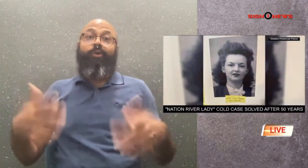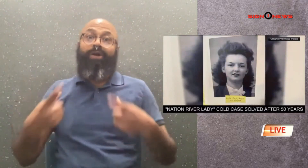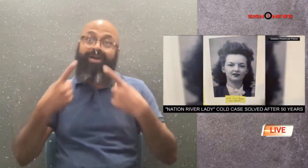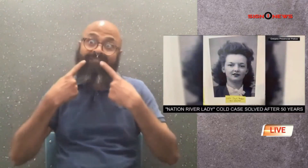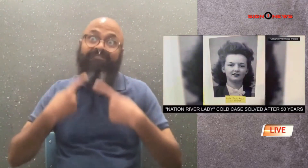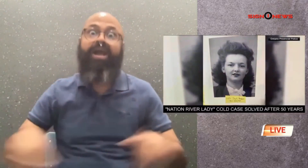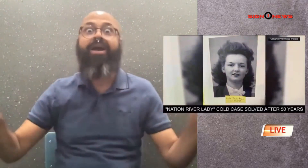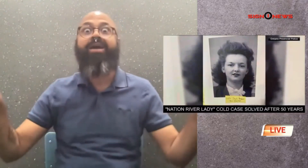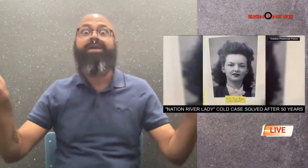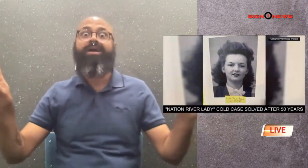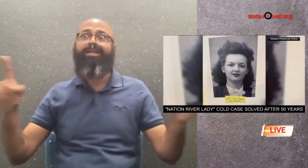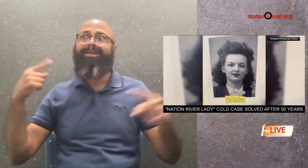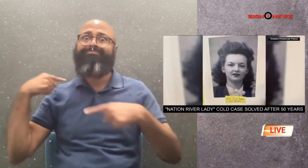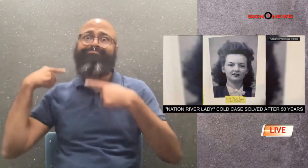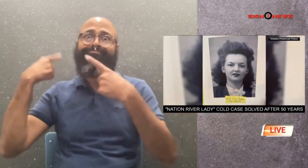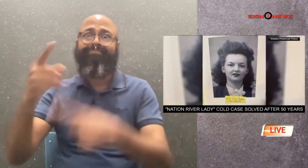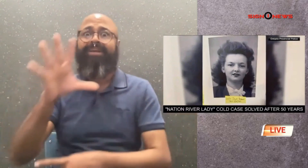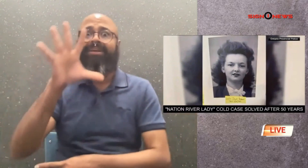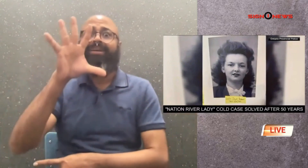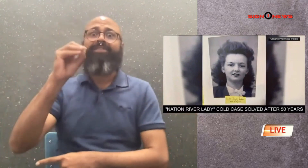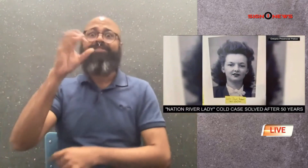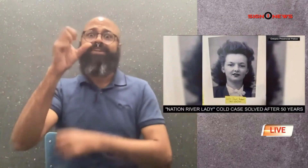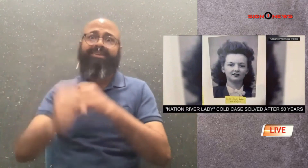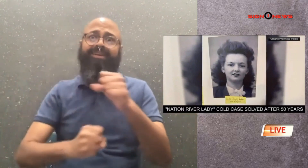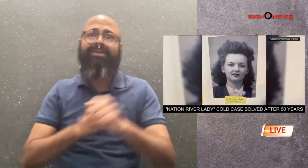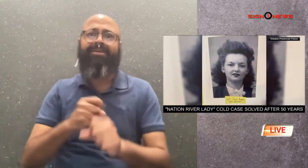A 50 year old murder mystery has finally been solved.